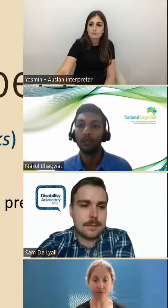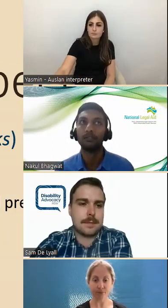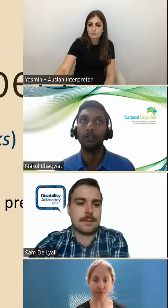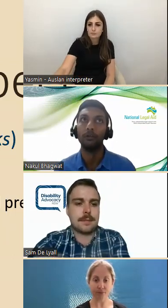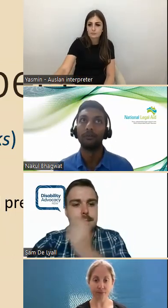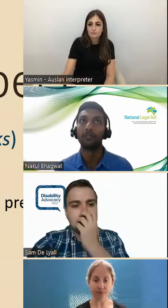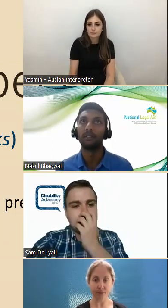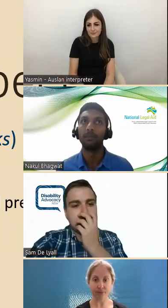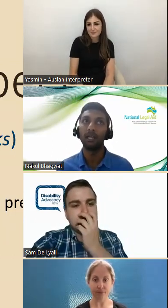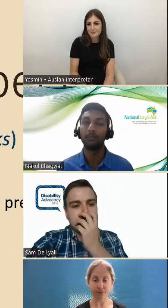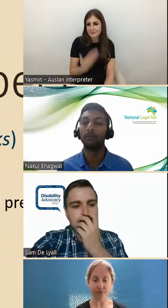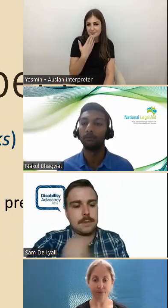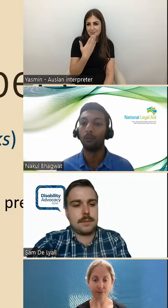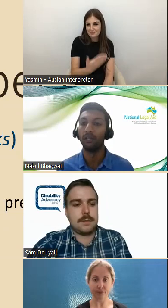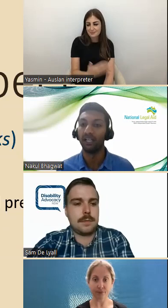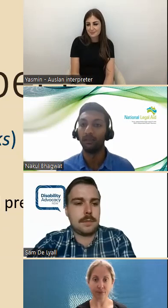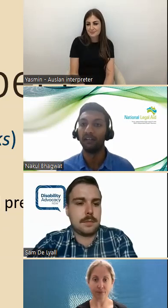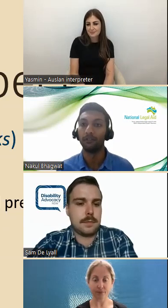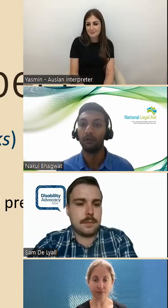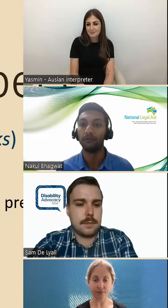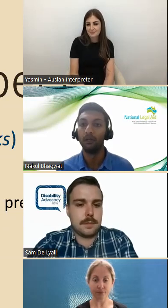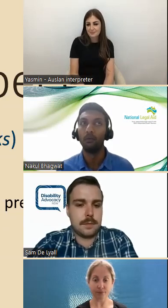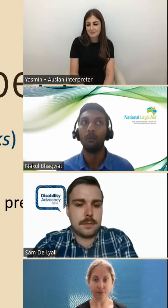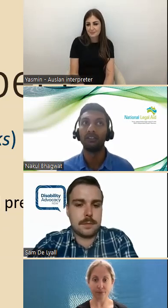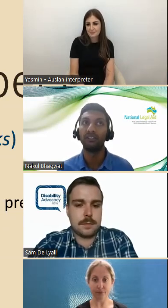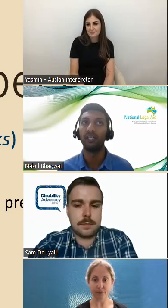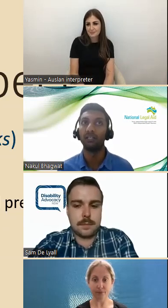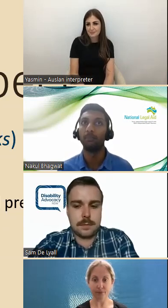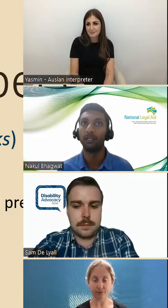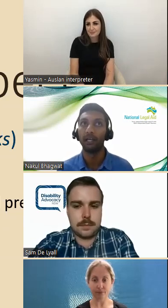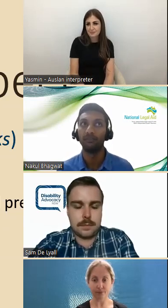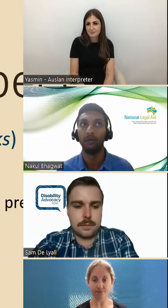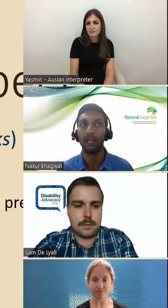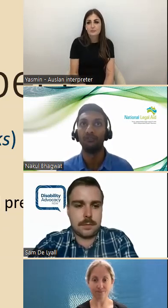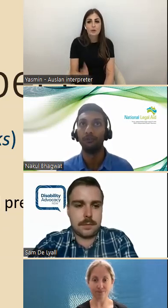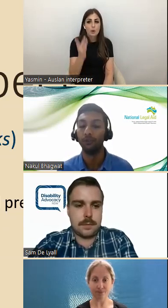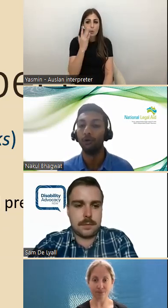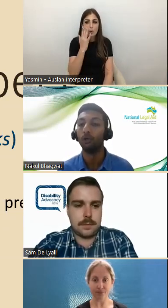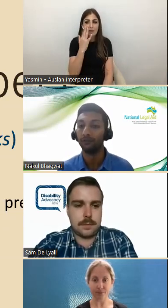So, to pick up from where Sam left off, once the Independent Expert has reviewed all the